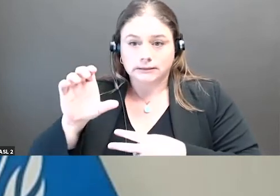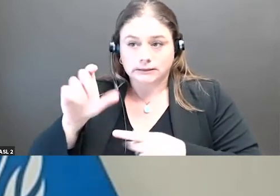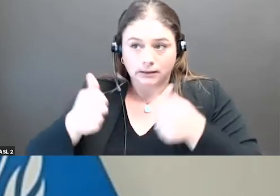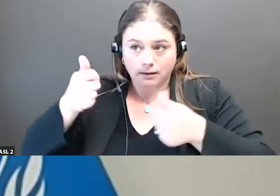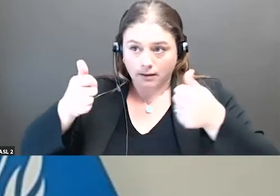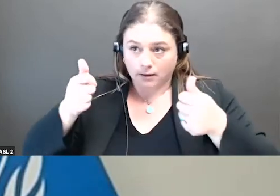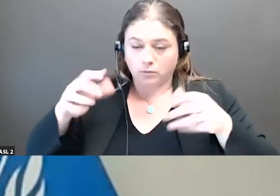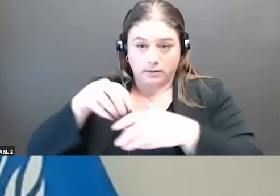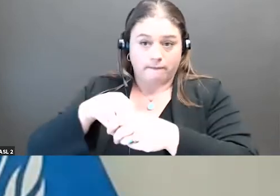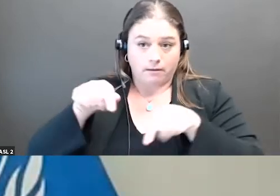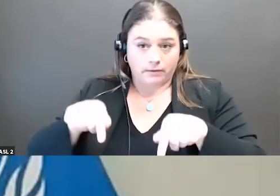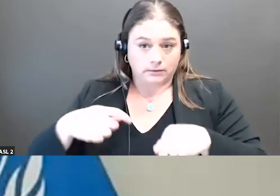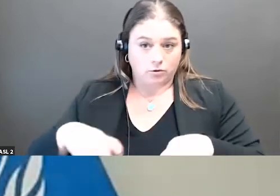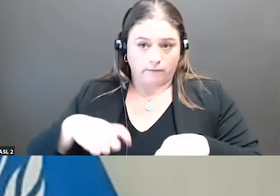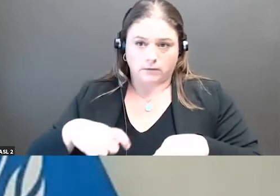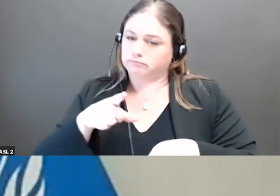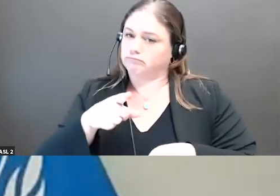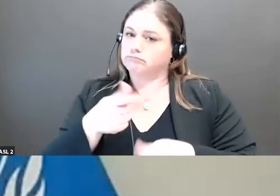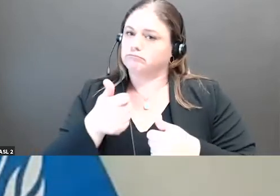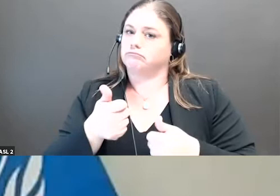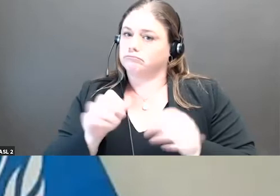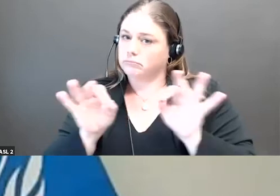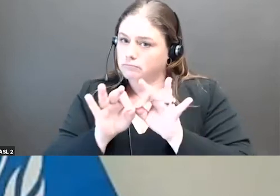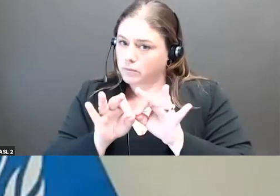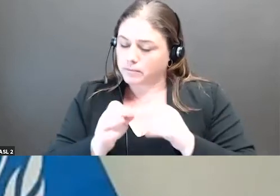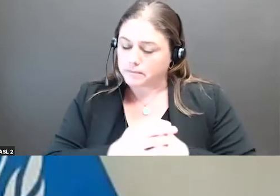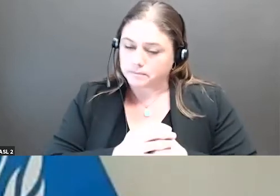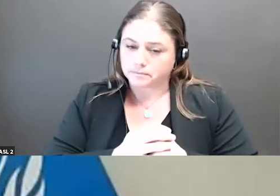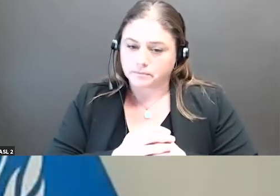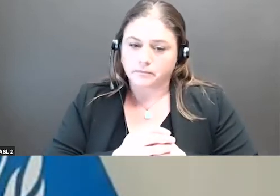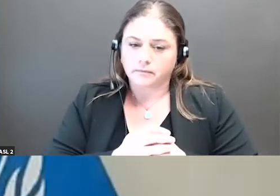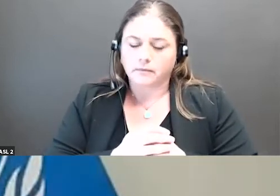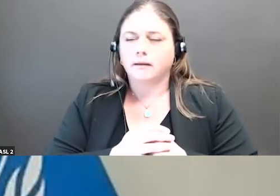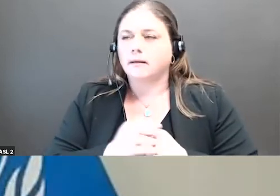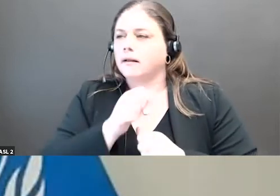Finally, I just would recommend that you make sure your approach is, as we say, Intersectional.